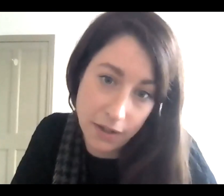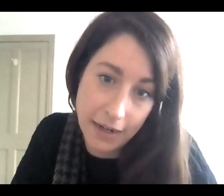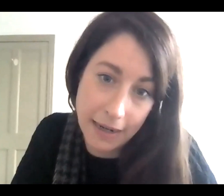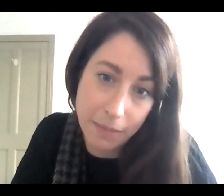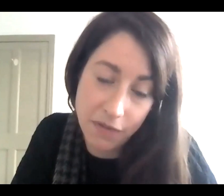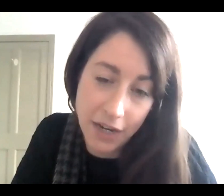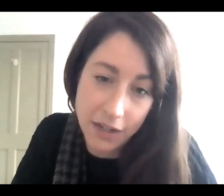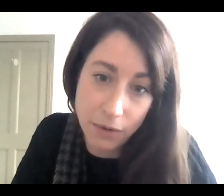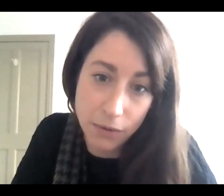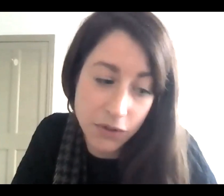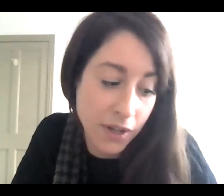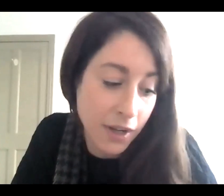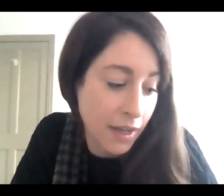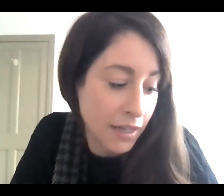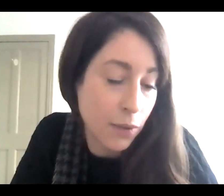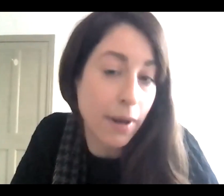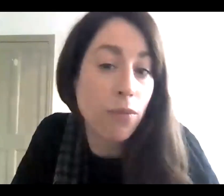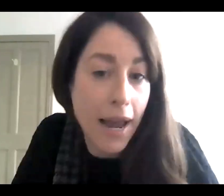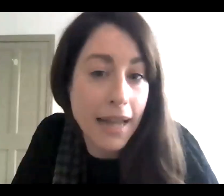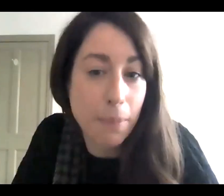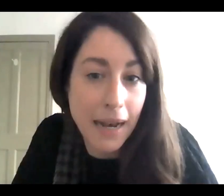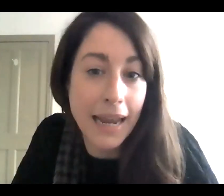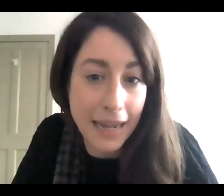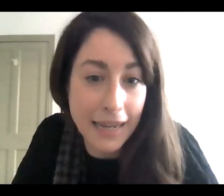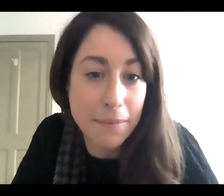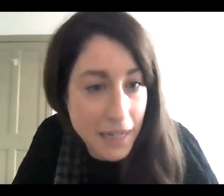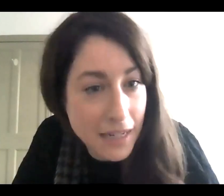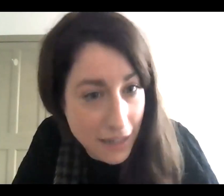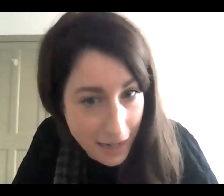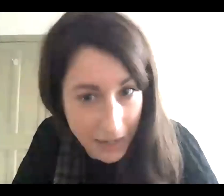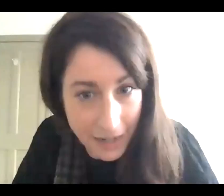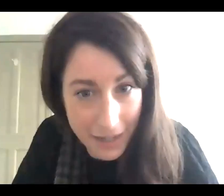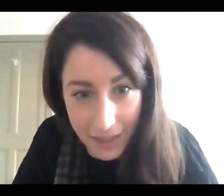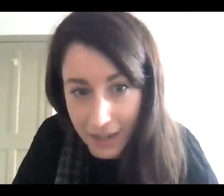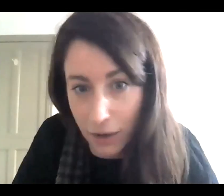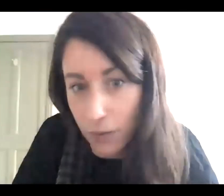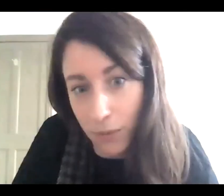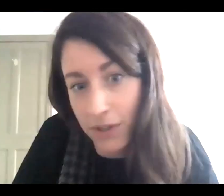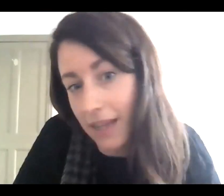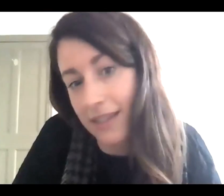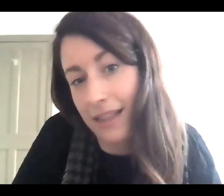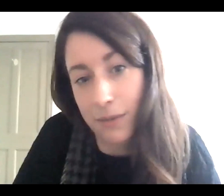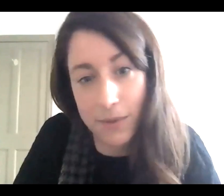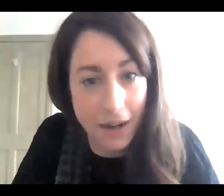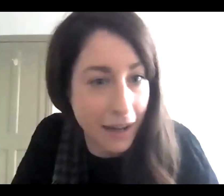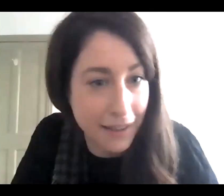of 'Katie Roche'. So I read the play immediately thinking oh they said this was kind of like